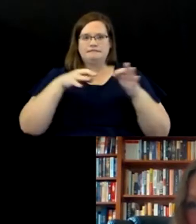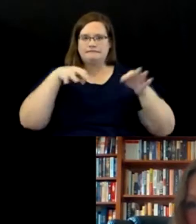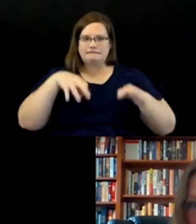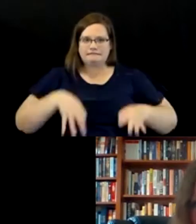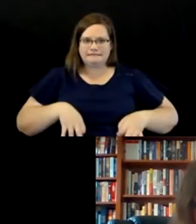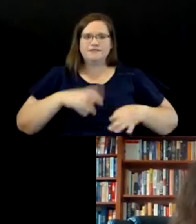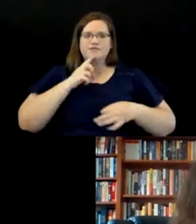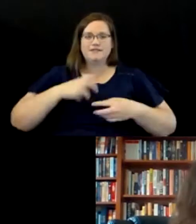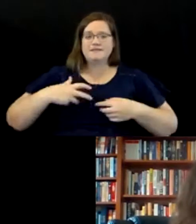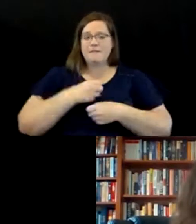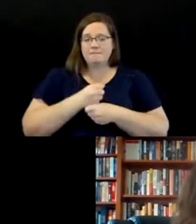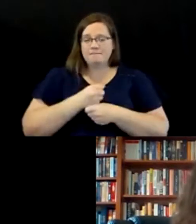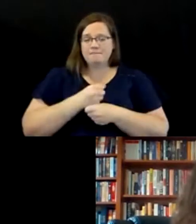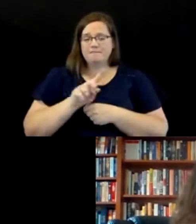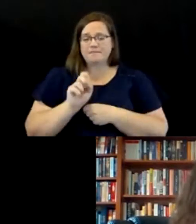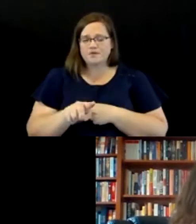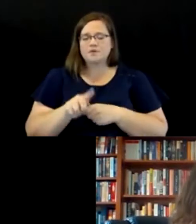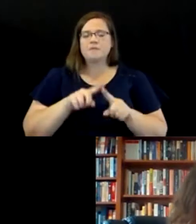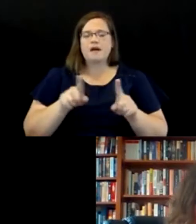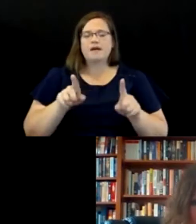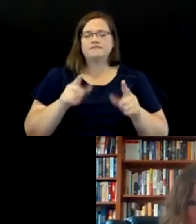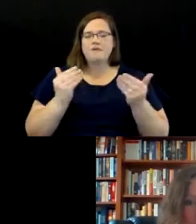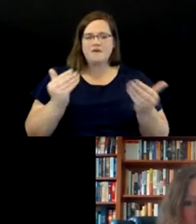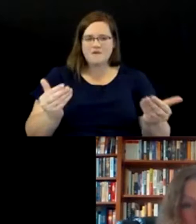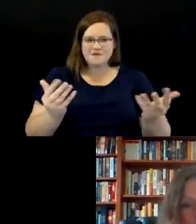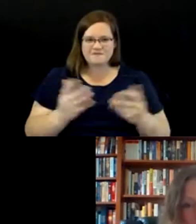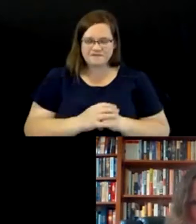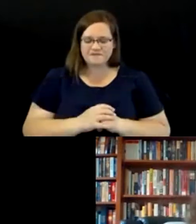down to a smaller question, but I'll just go for it. So how many